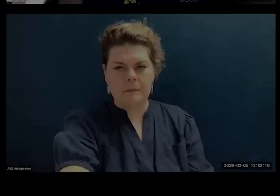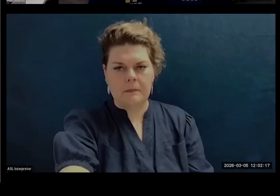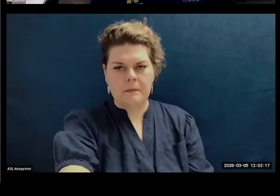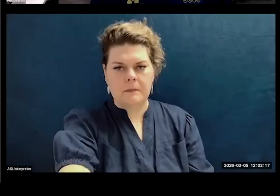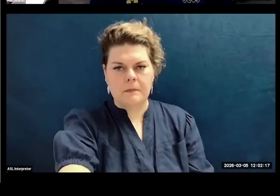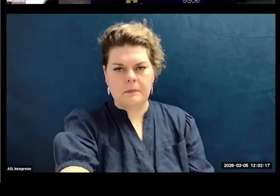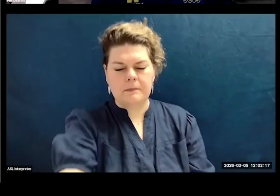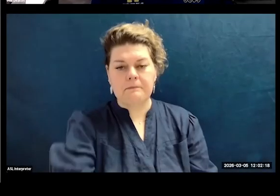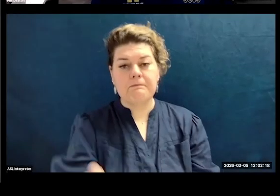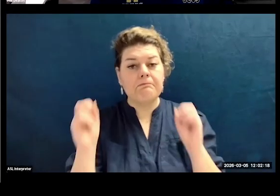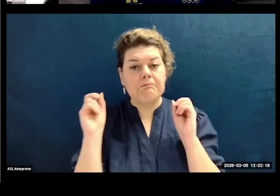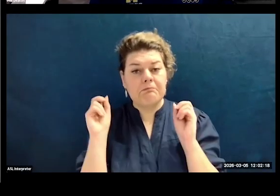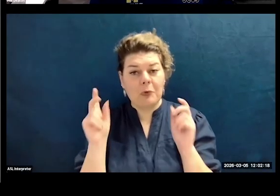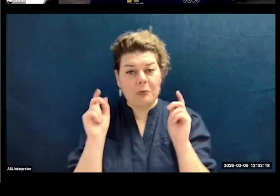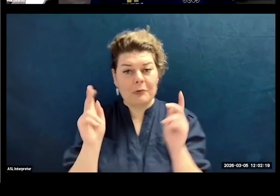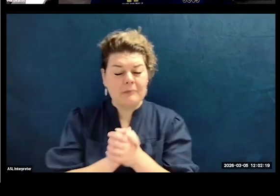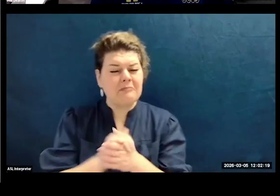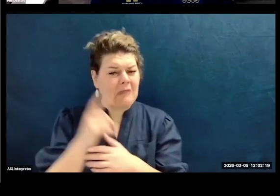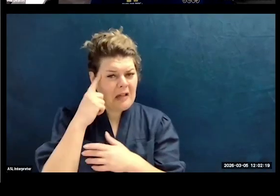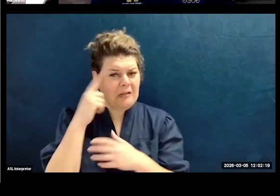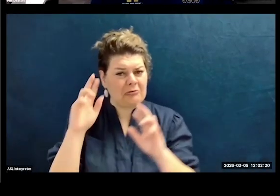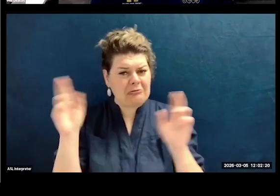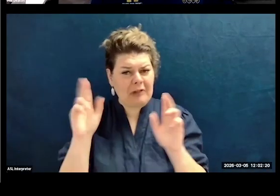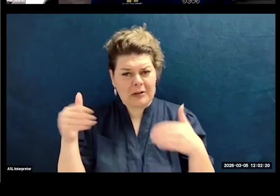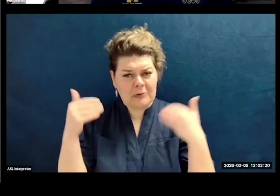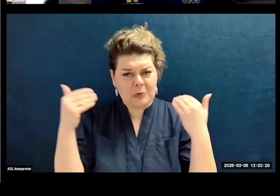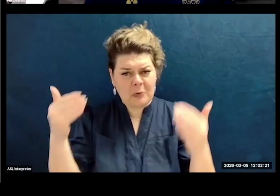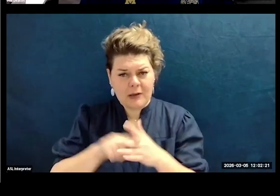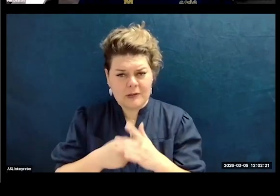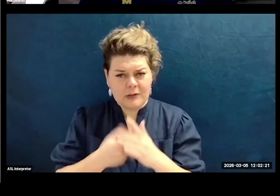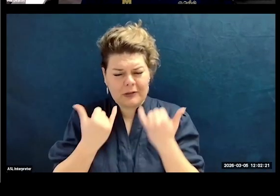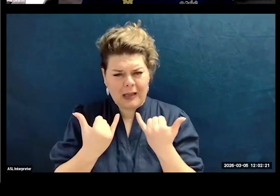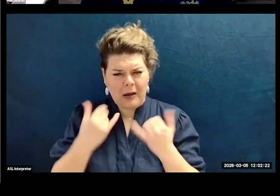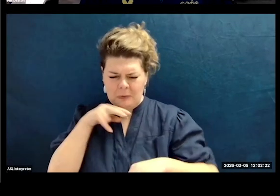All right, I think we're gonna go ahead and get started just to be cognizant of time.